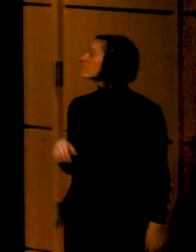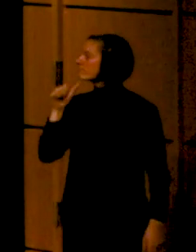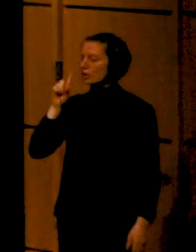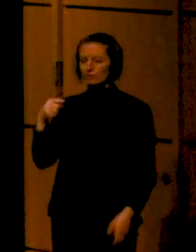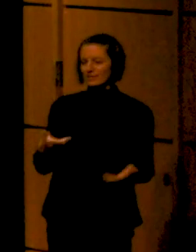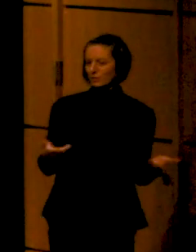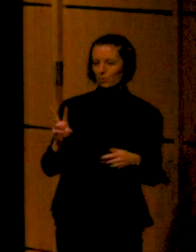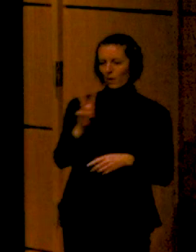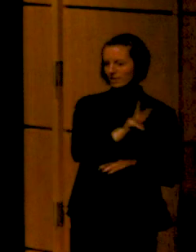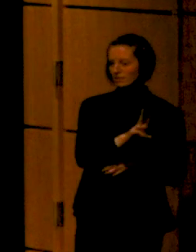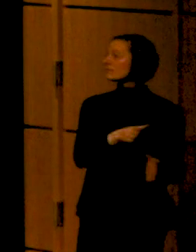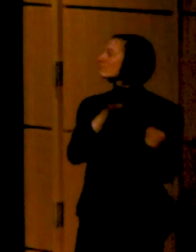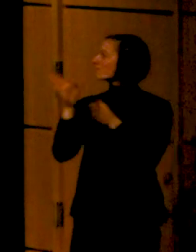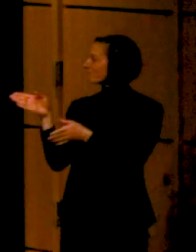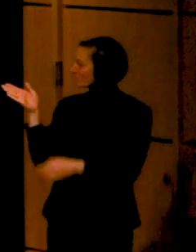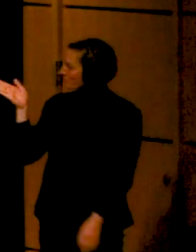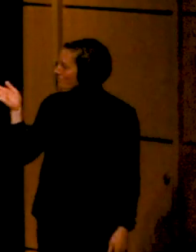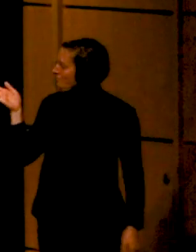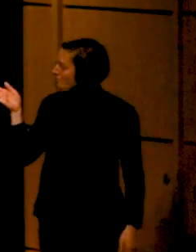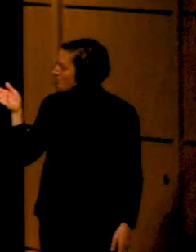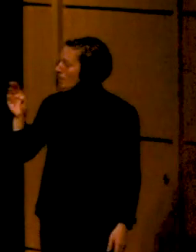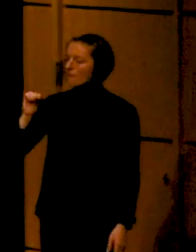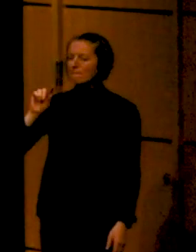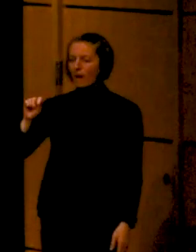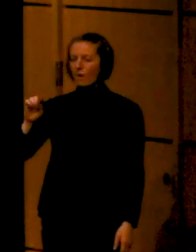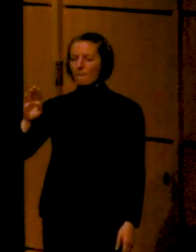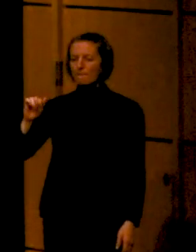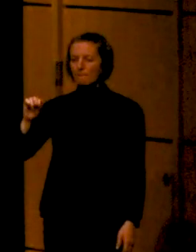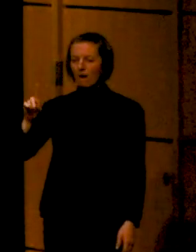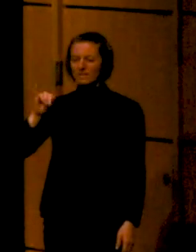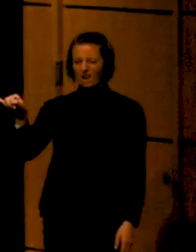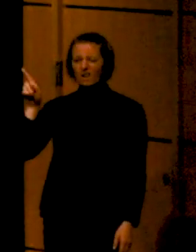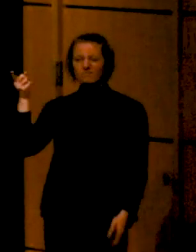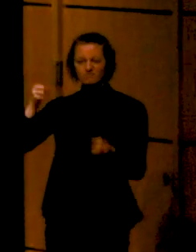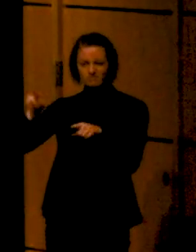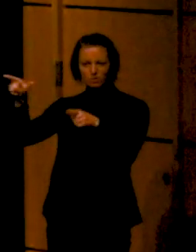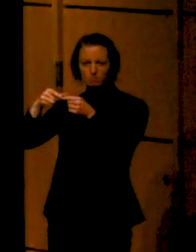There are quite a few prints of the eruption of Mt. Bandai in Japan in 1888.